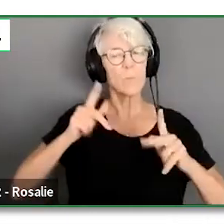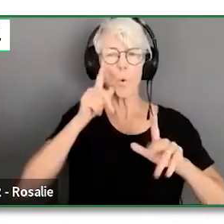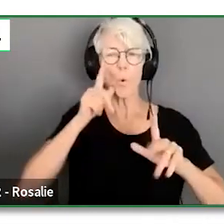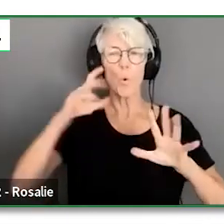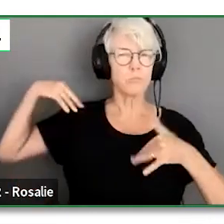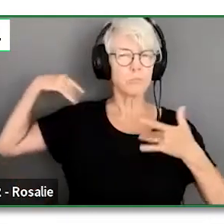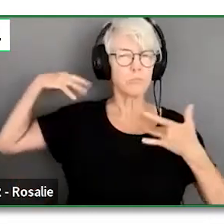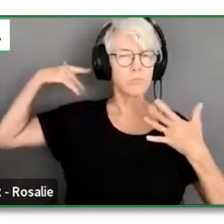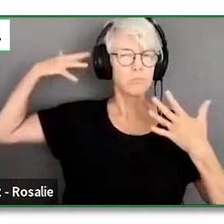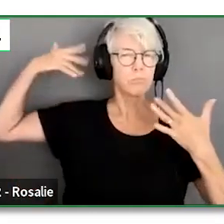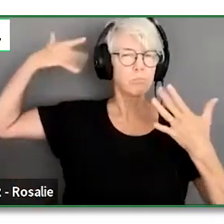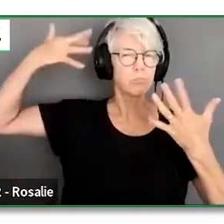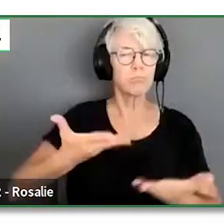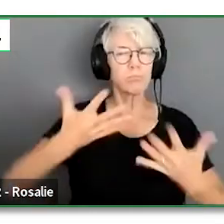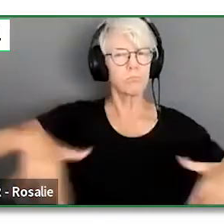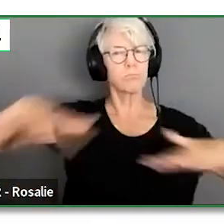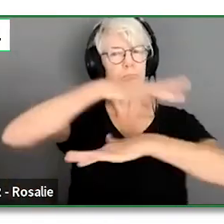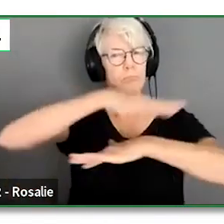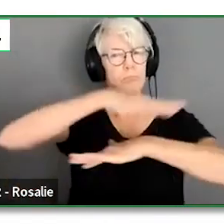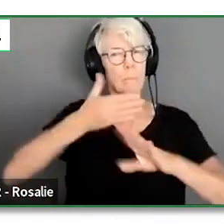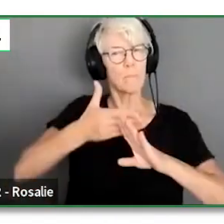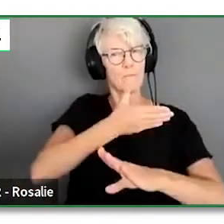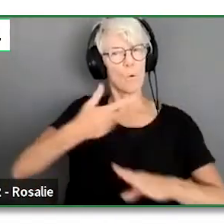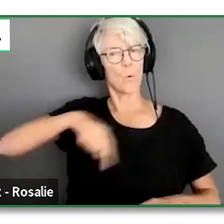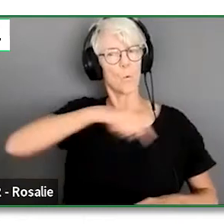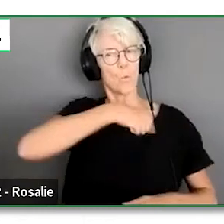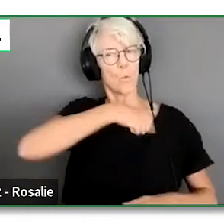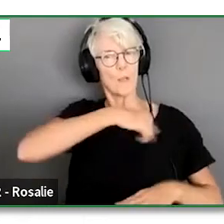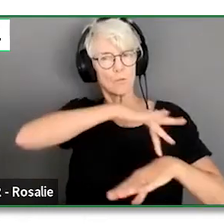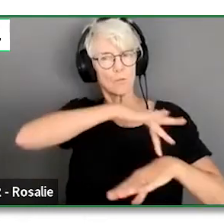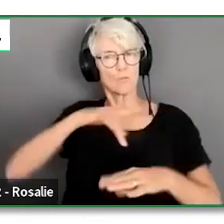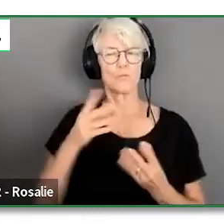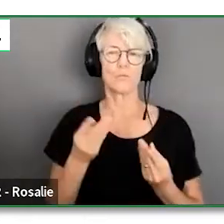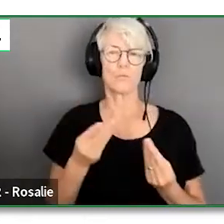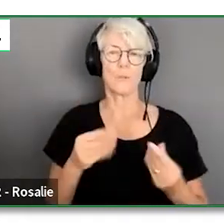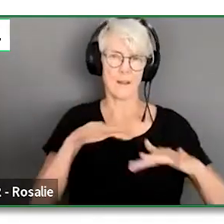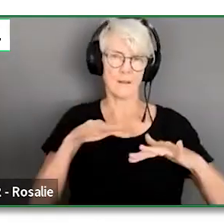you and we arrived and let us today pay our respects to the